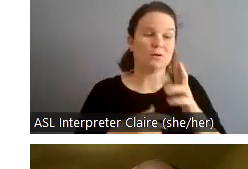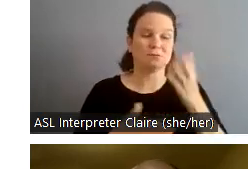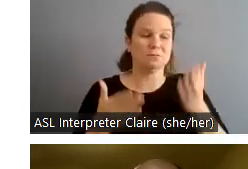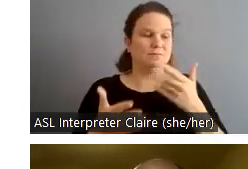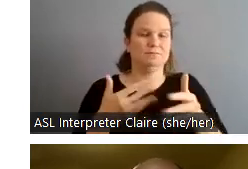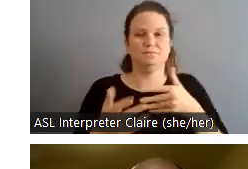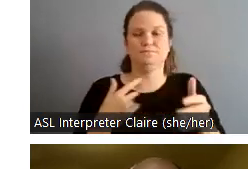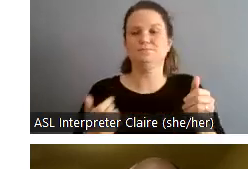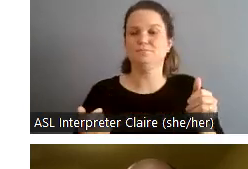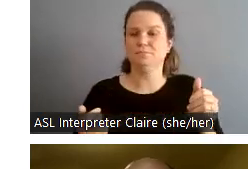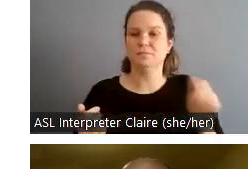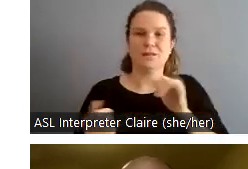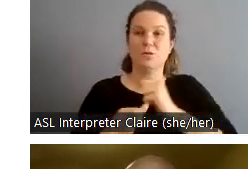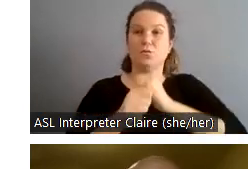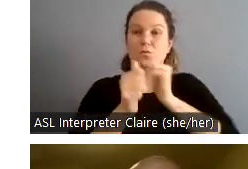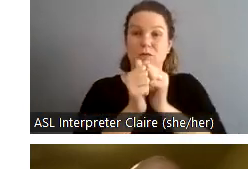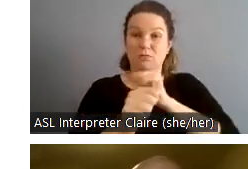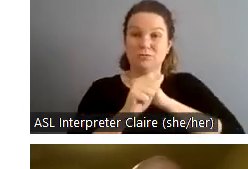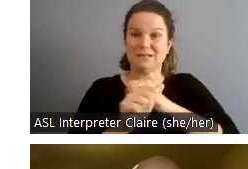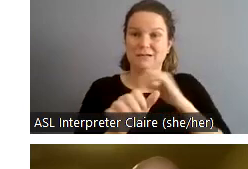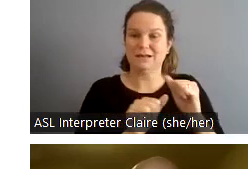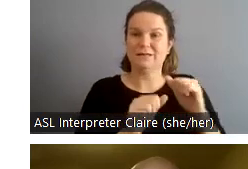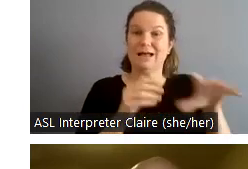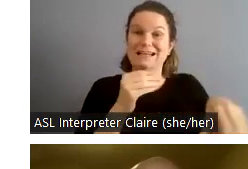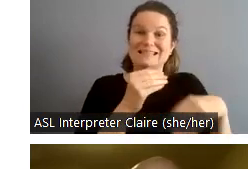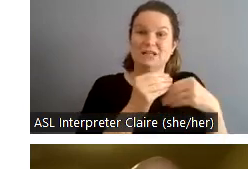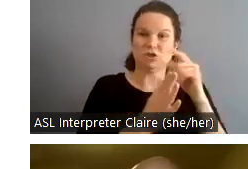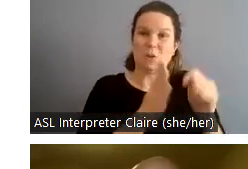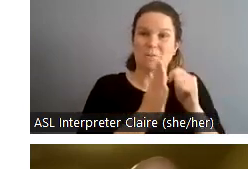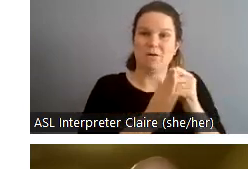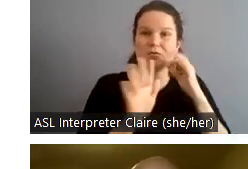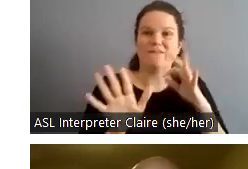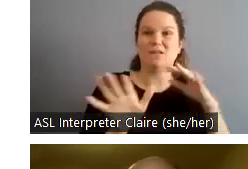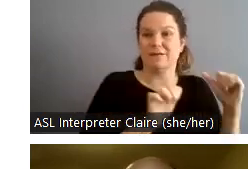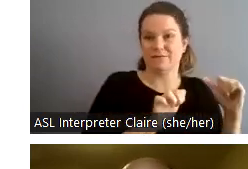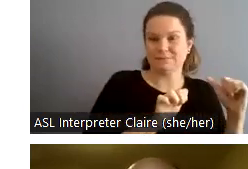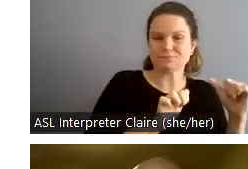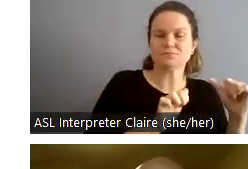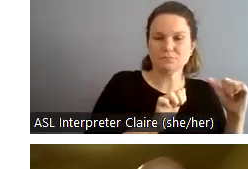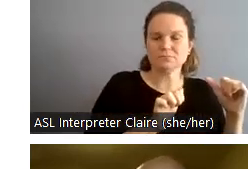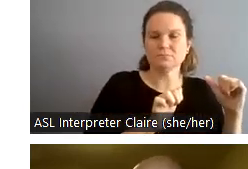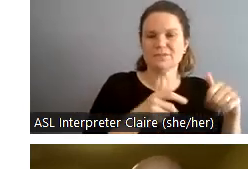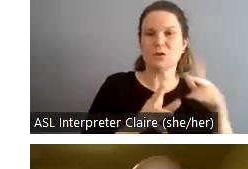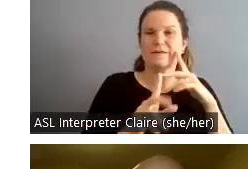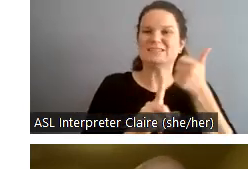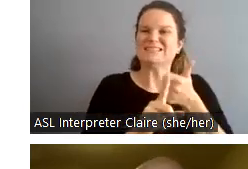like with protected leave, an additional period of leave to